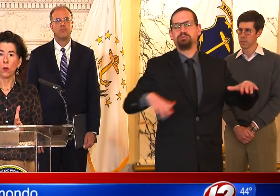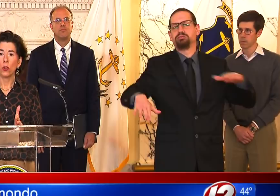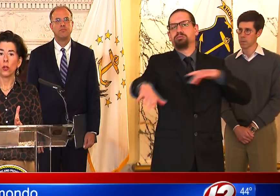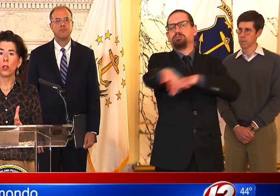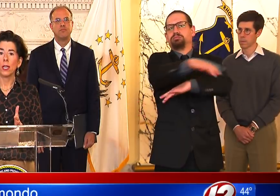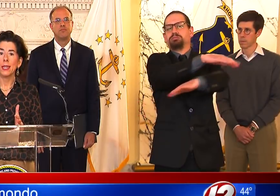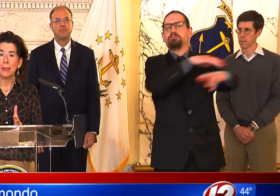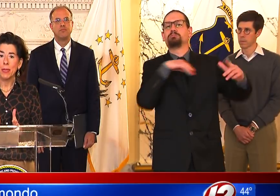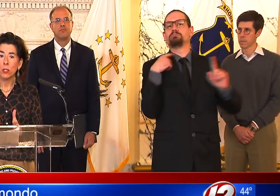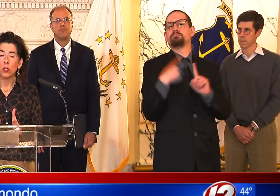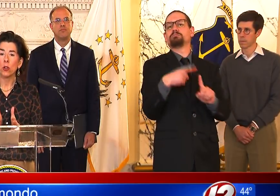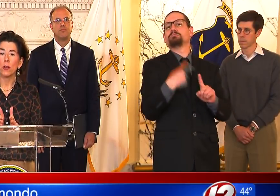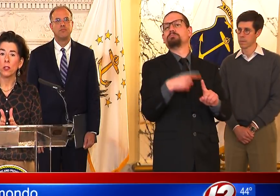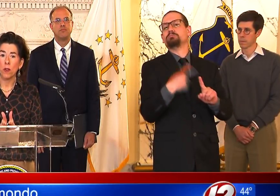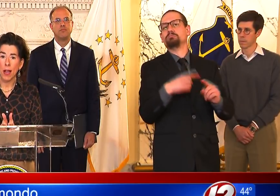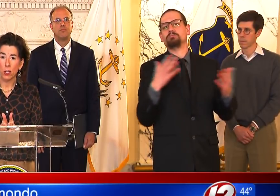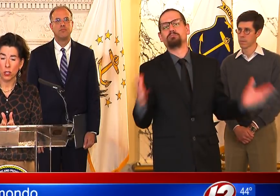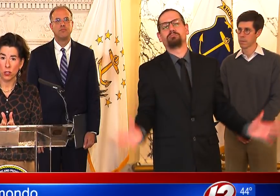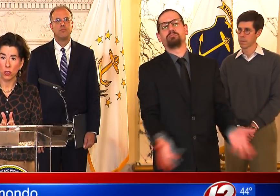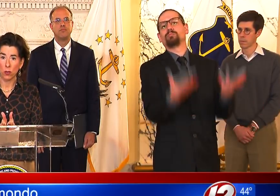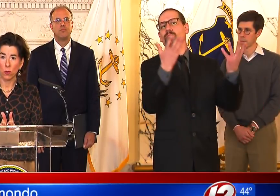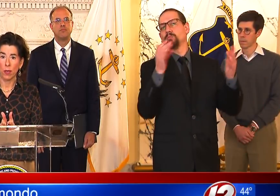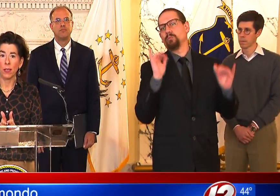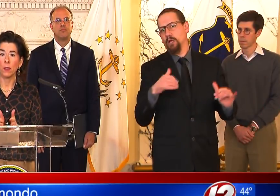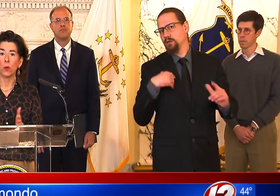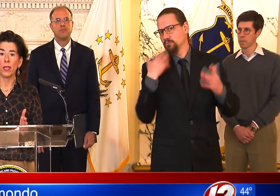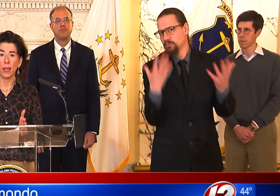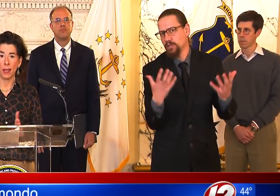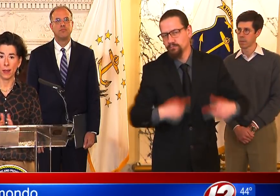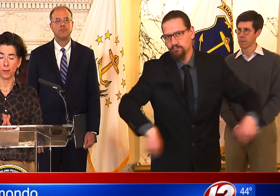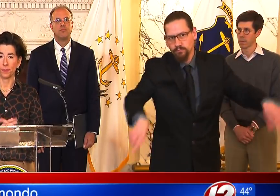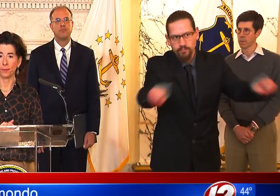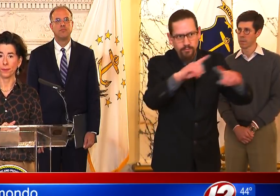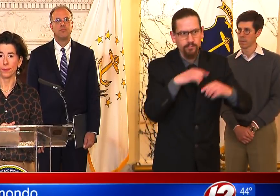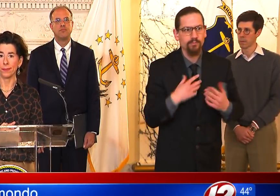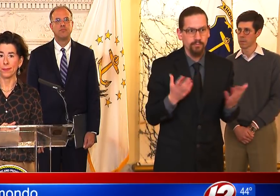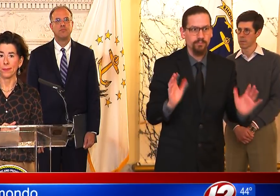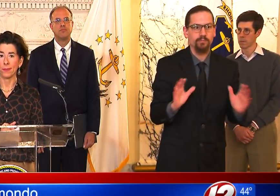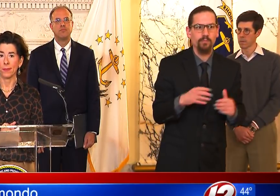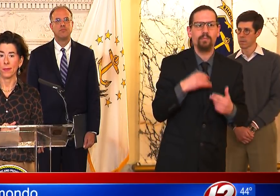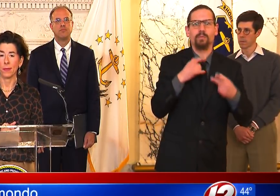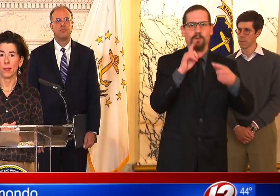THE SECOND THING, TODAY, WRITE DOWN A LIST OF FOUR OR FIVE